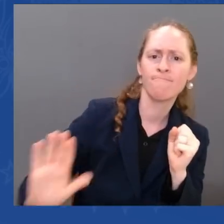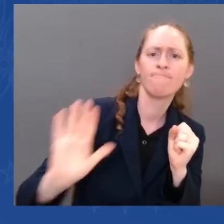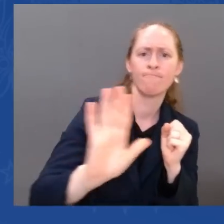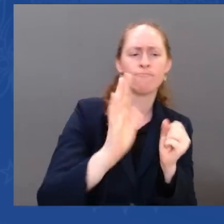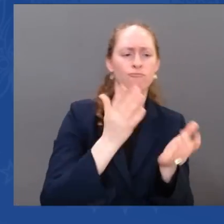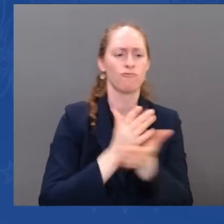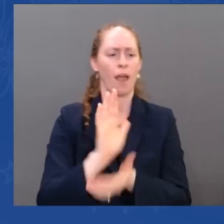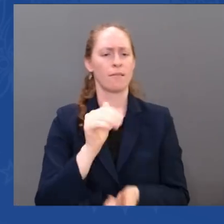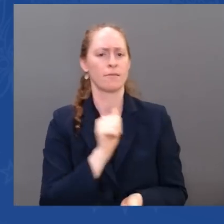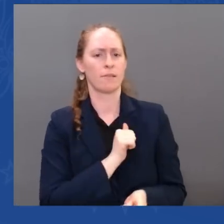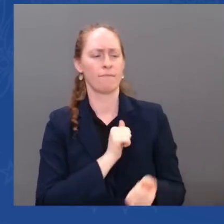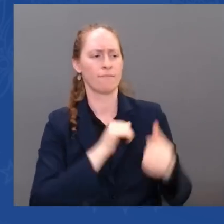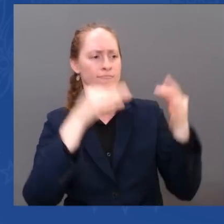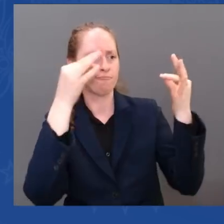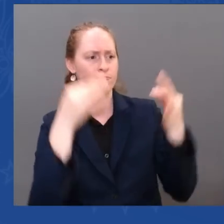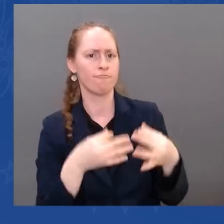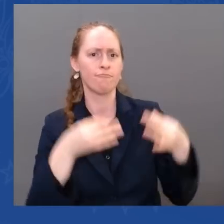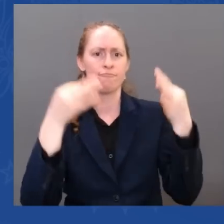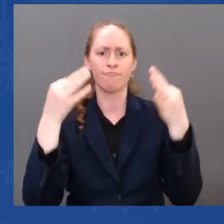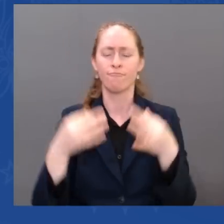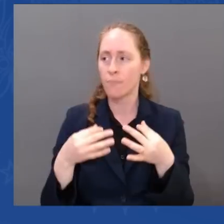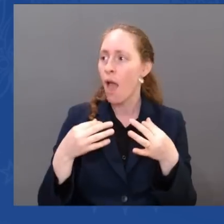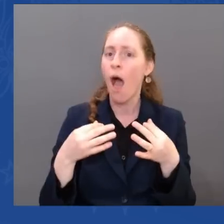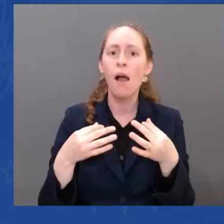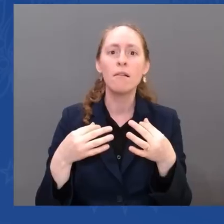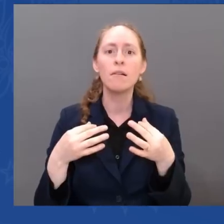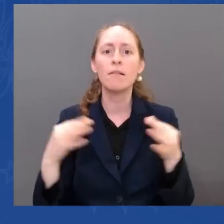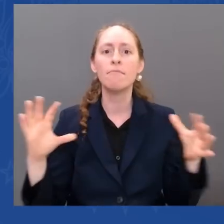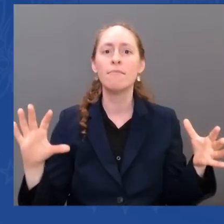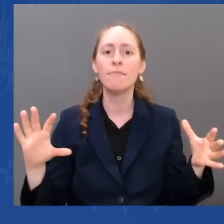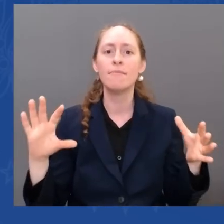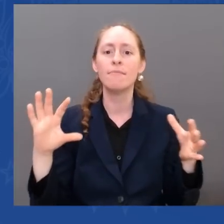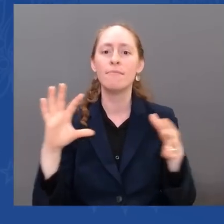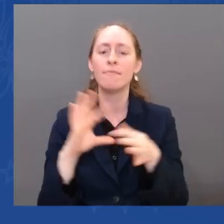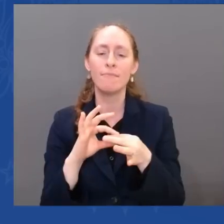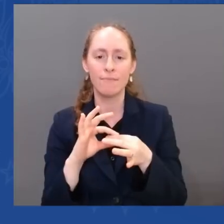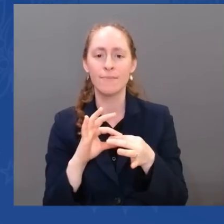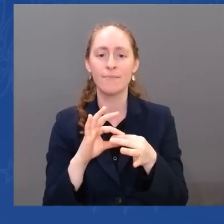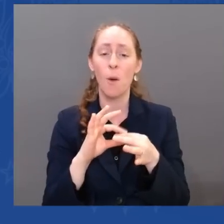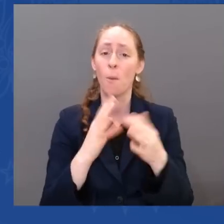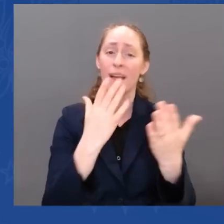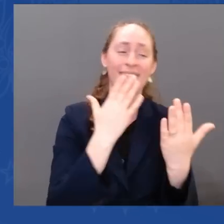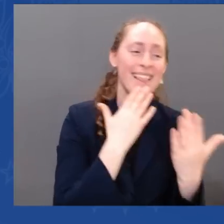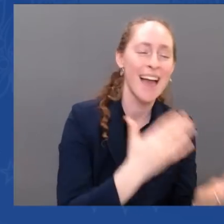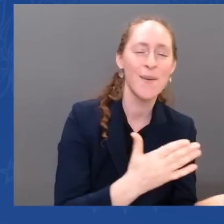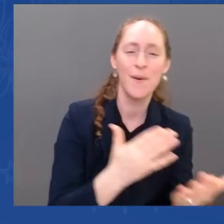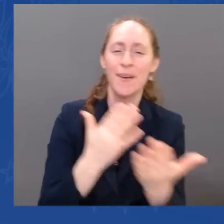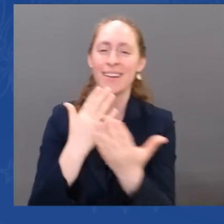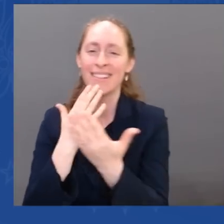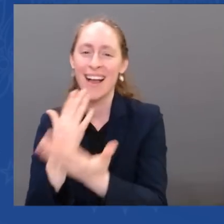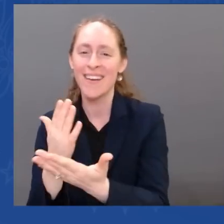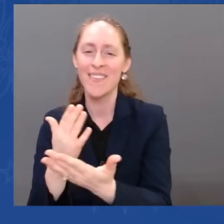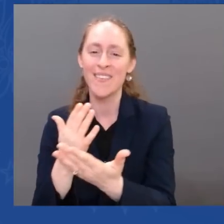We thank you both for your strong support of justice, and especially for the freedom